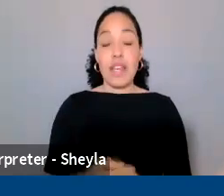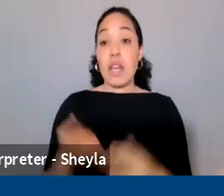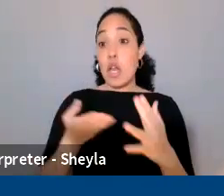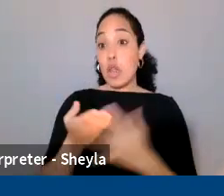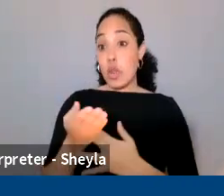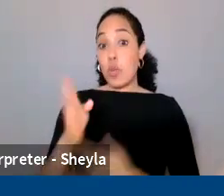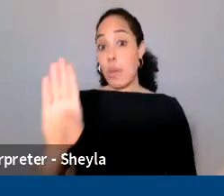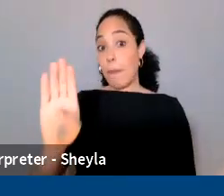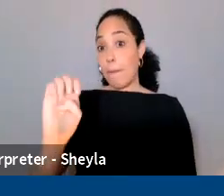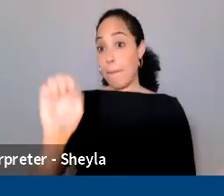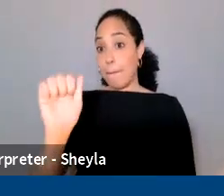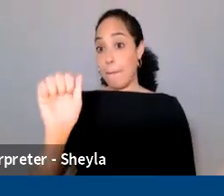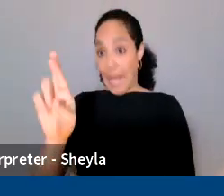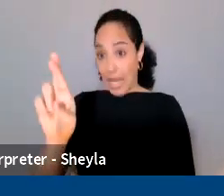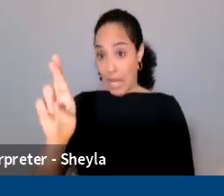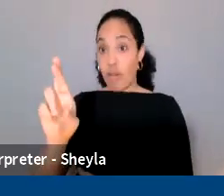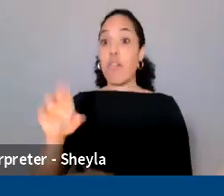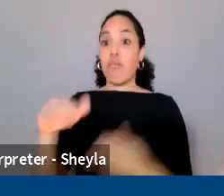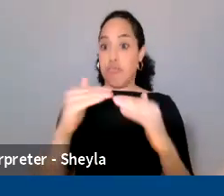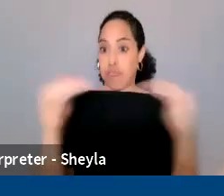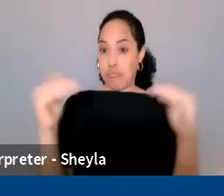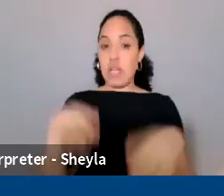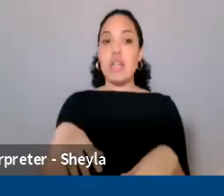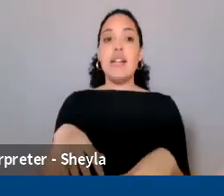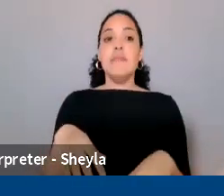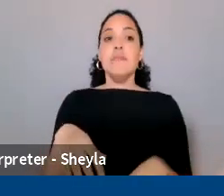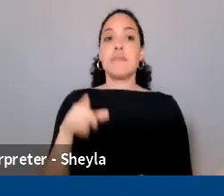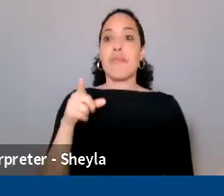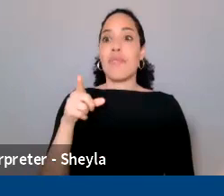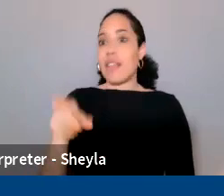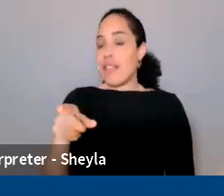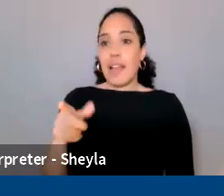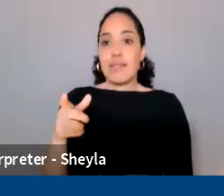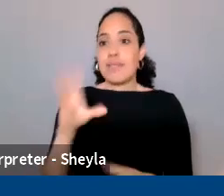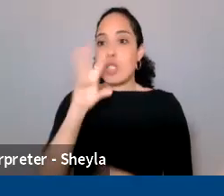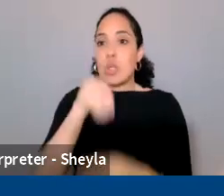in and removing hazardous trees from areas where we invite people to stay like at a trail head